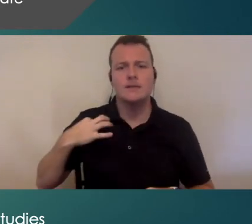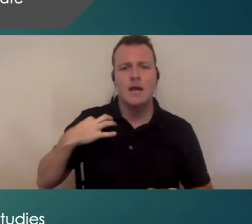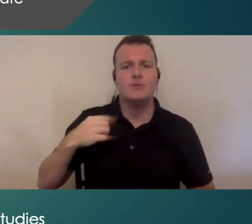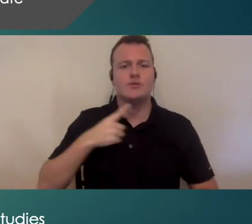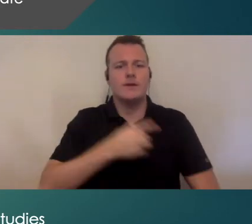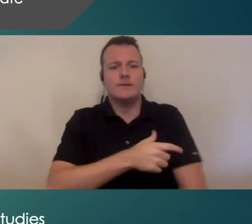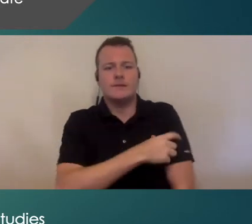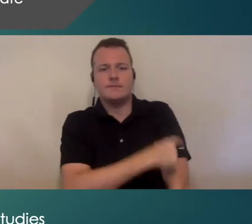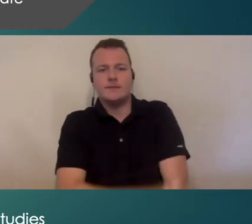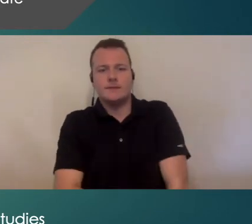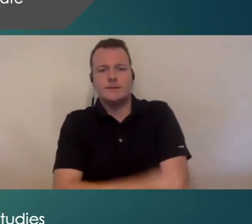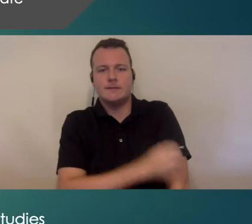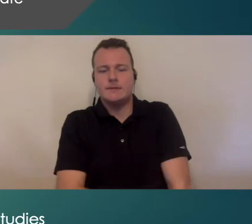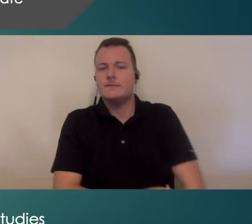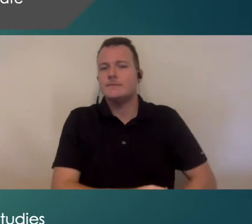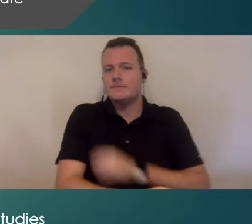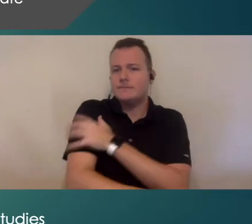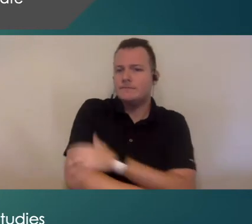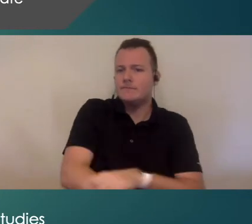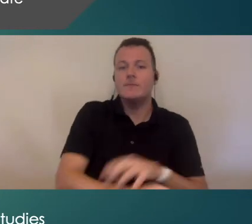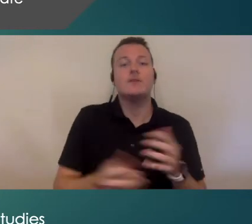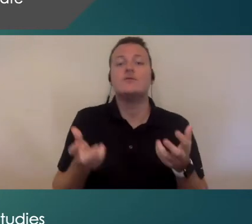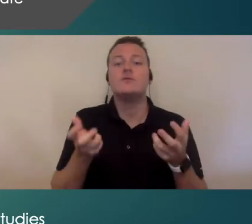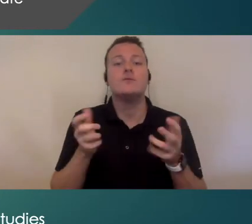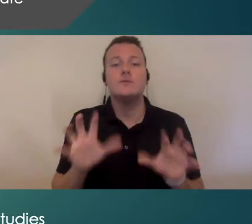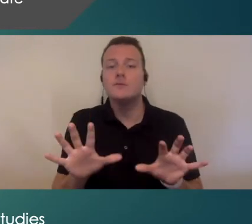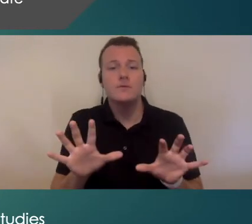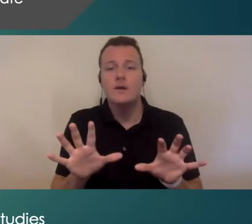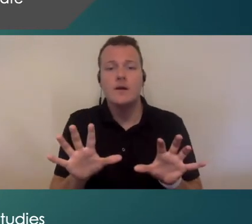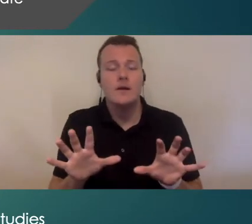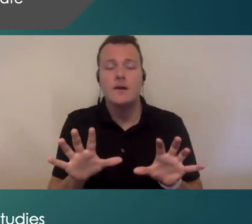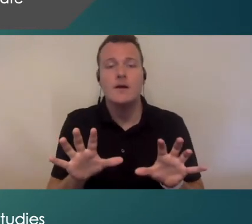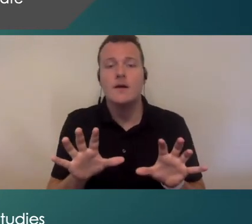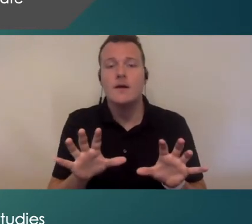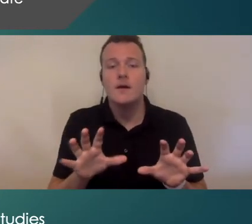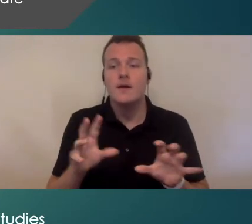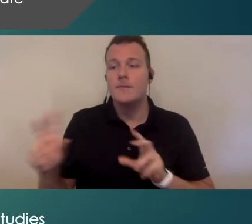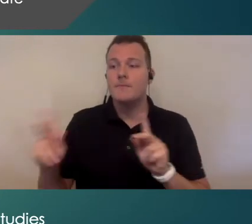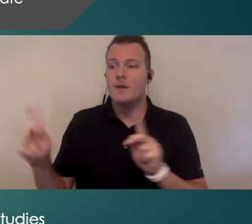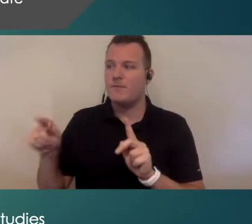them, so you never want to be in a situation where everybody is slightly